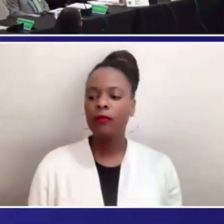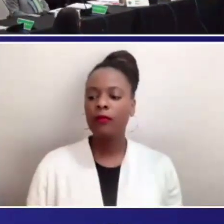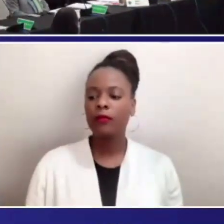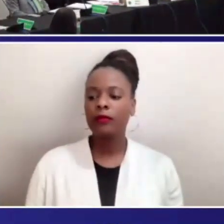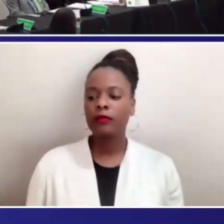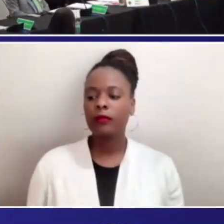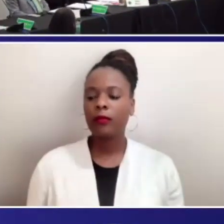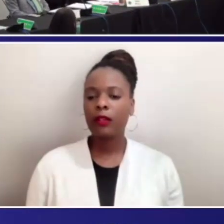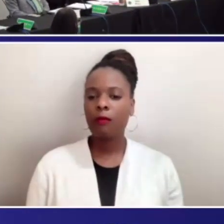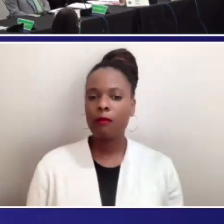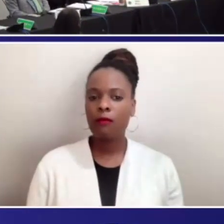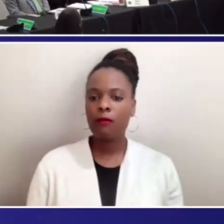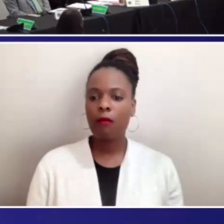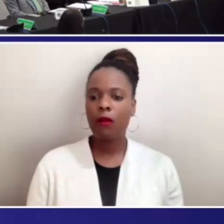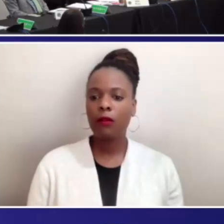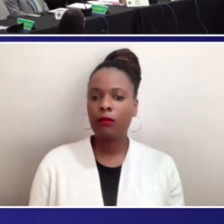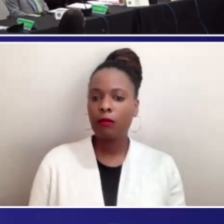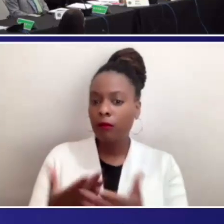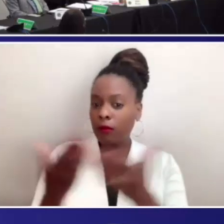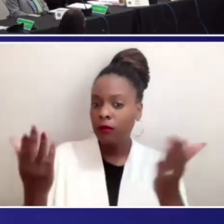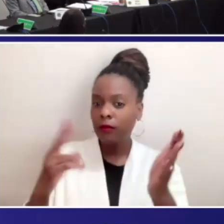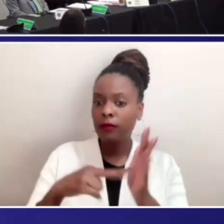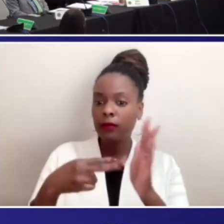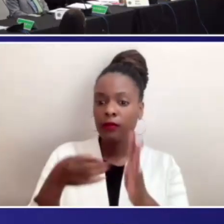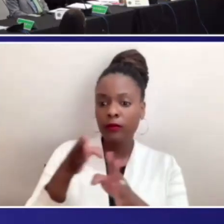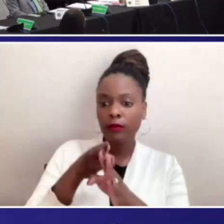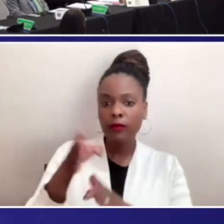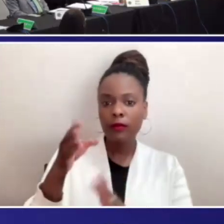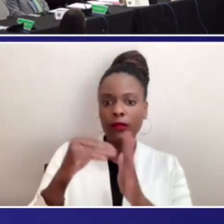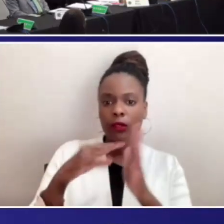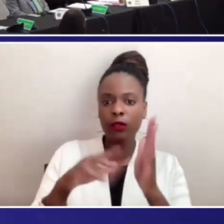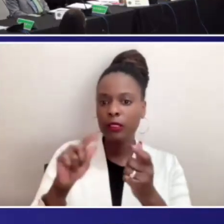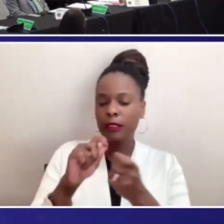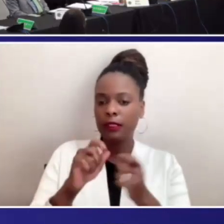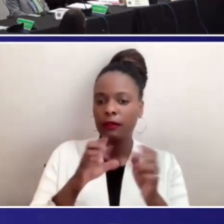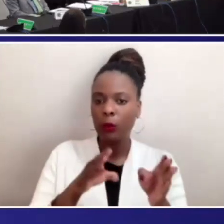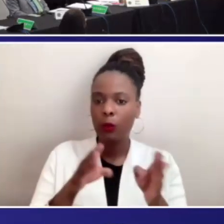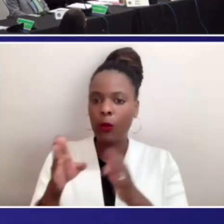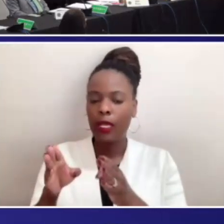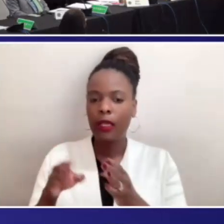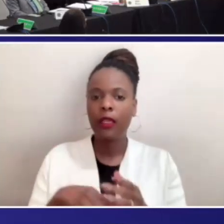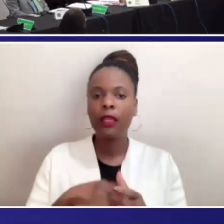If you guys define professional student in a certain way, then we could potentially